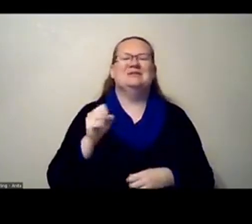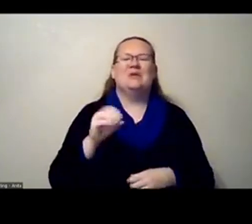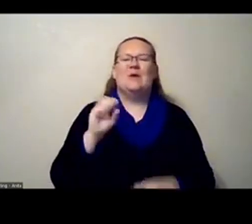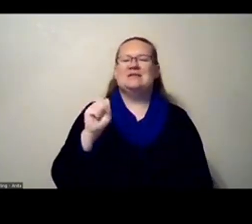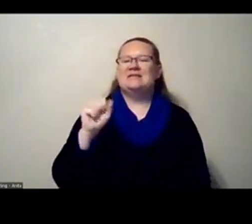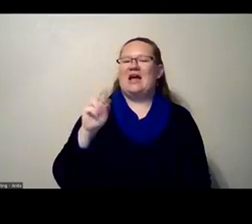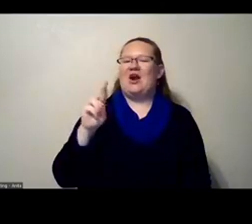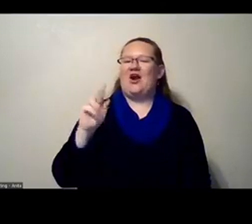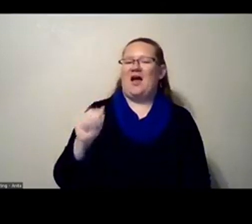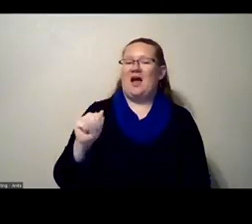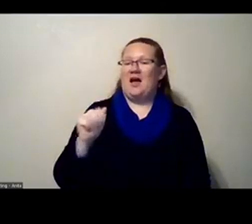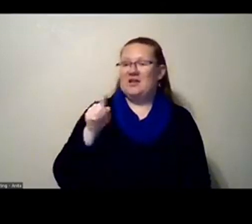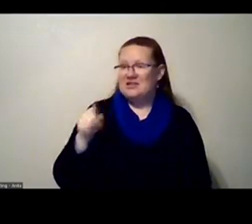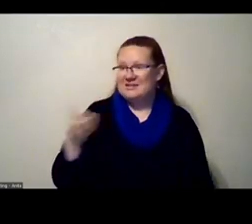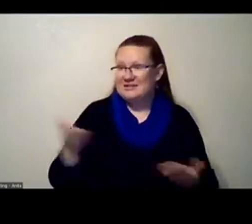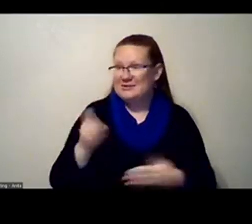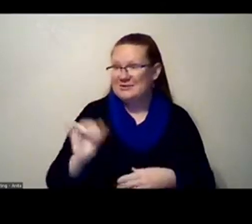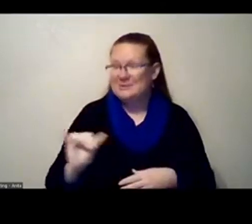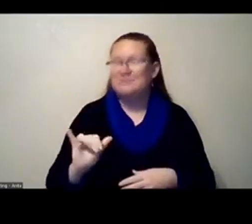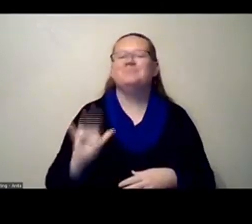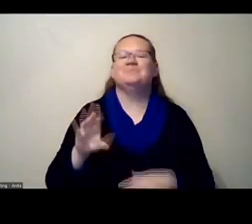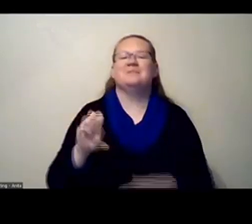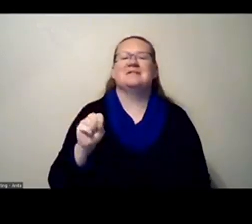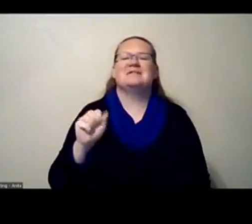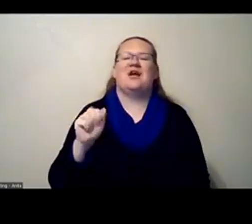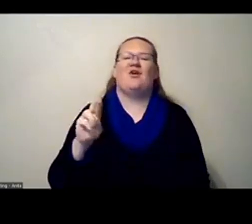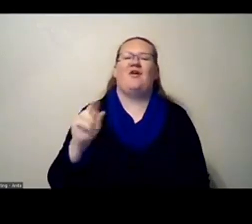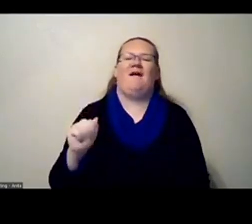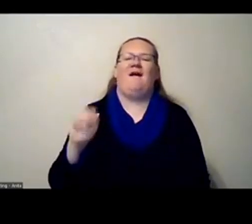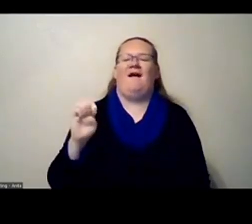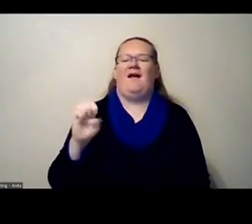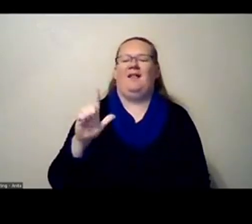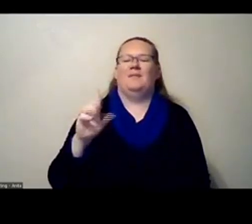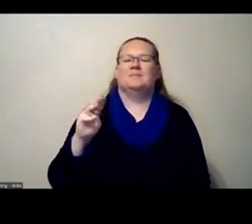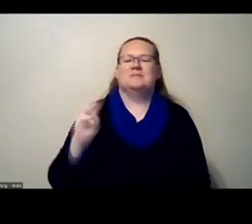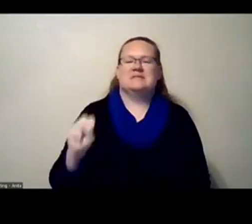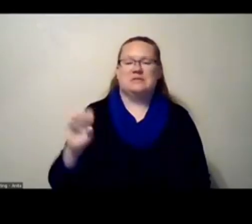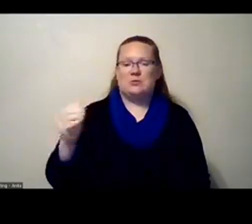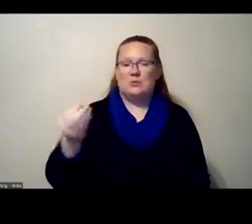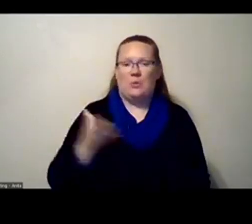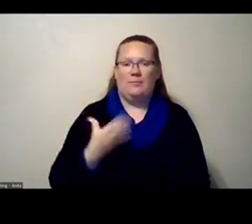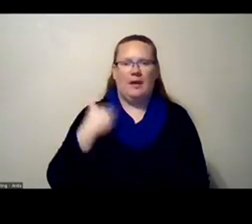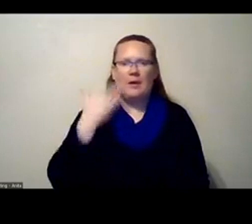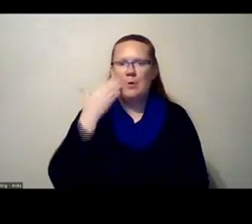I think Sarah said to me a couple of days ago I didn't even know. I don't even think you drink coffee.